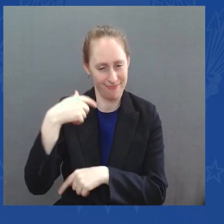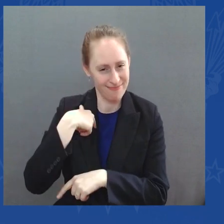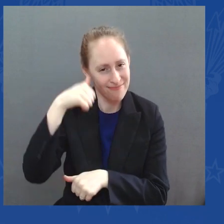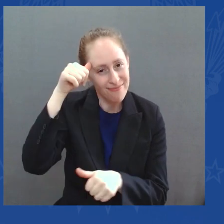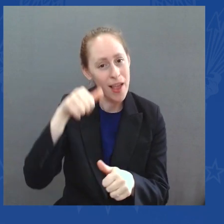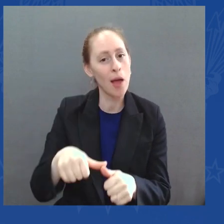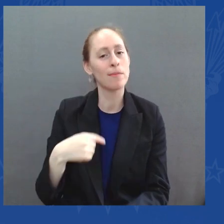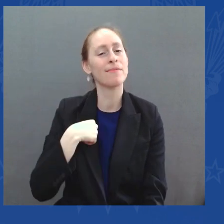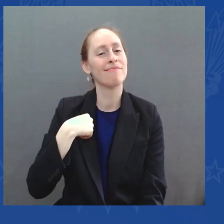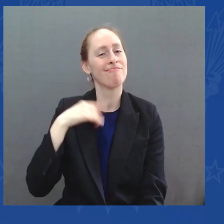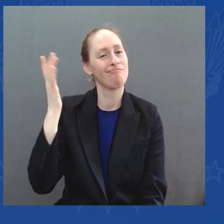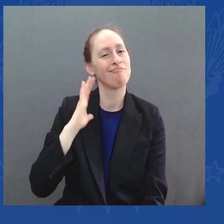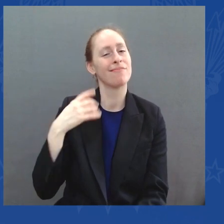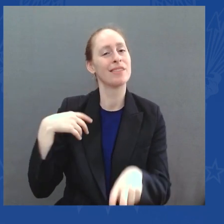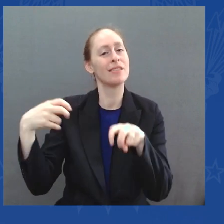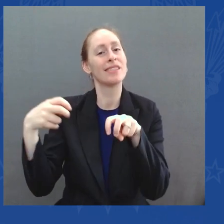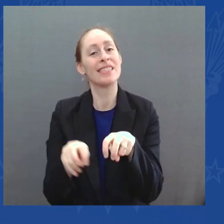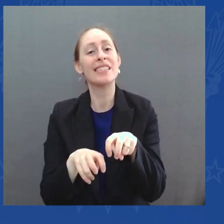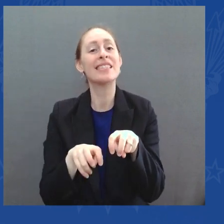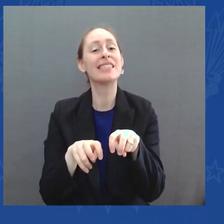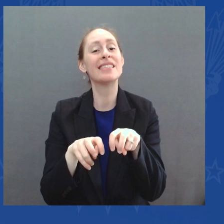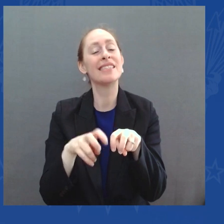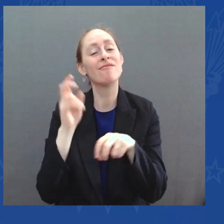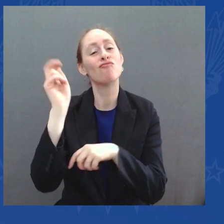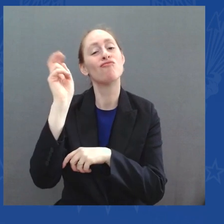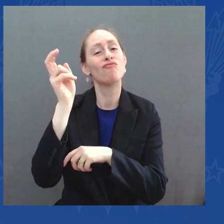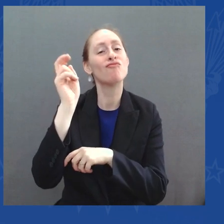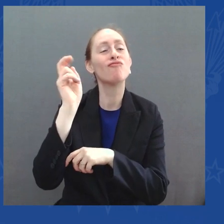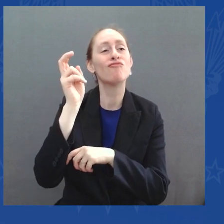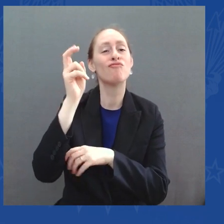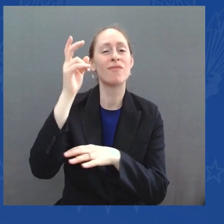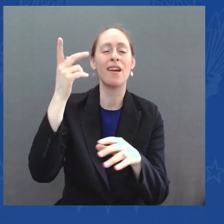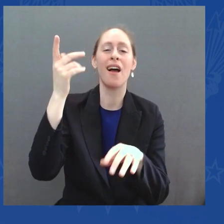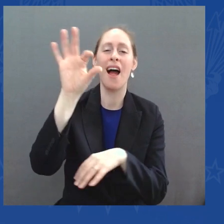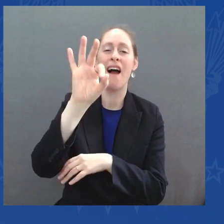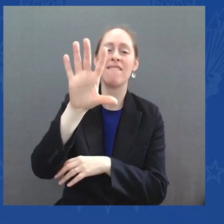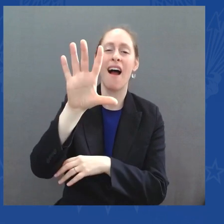is really to create that bridge, that bridge between veterans and the trucking industry